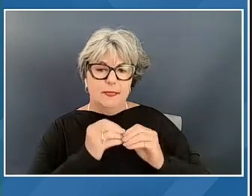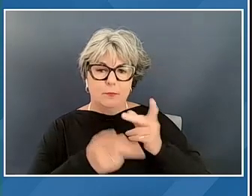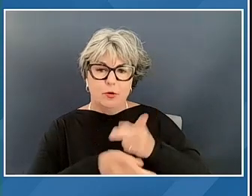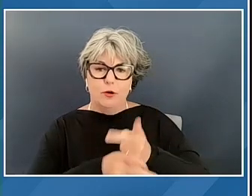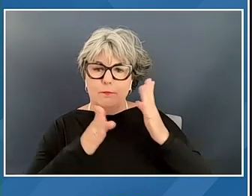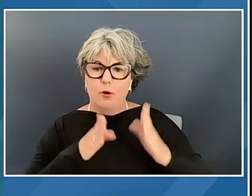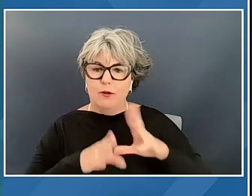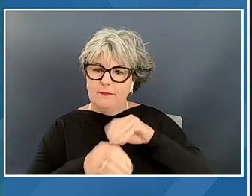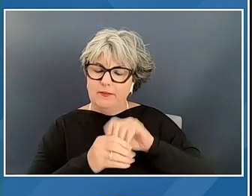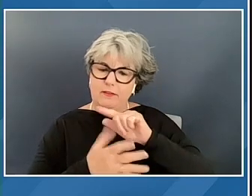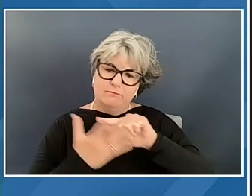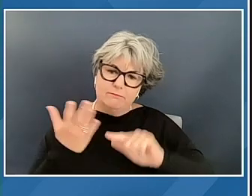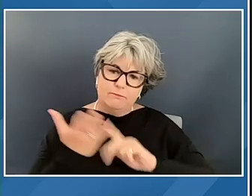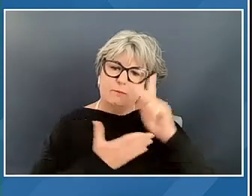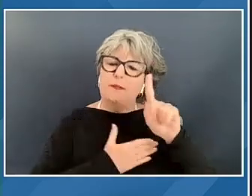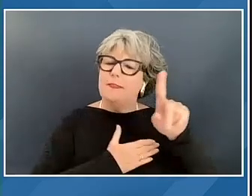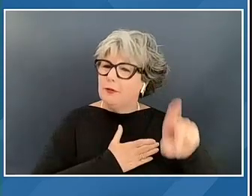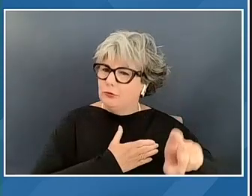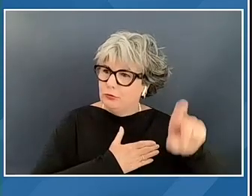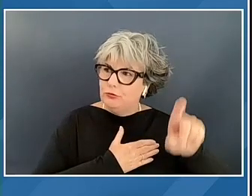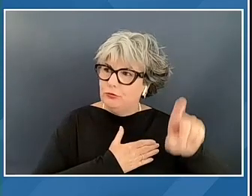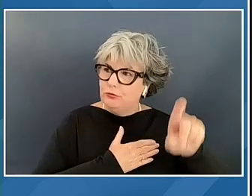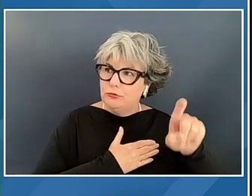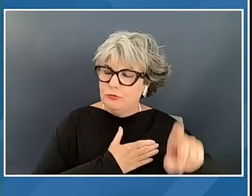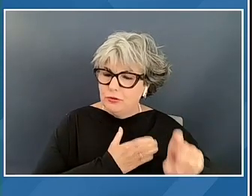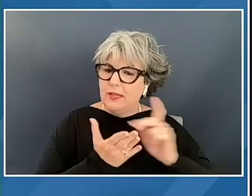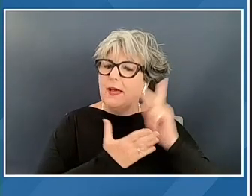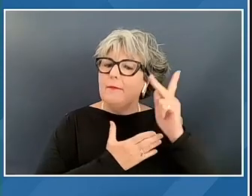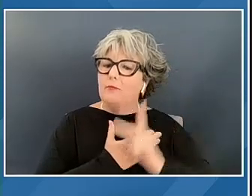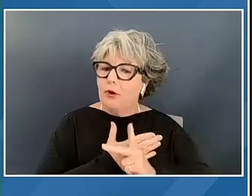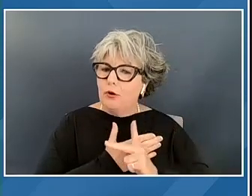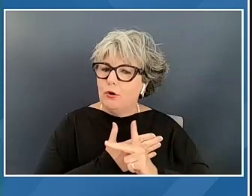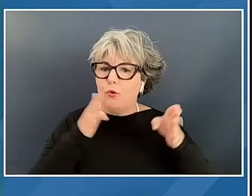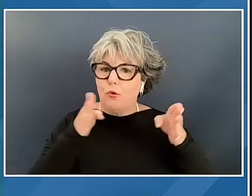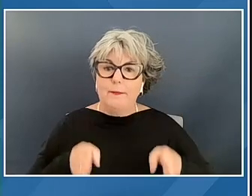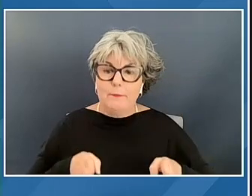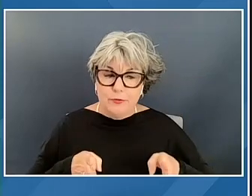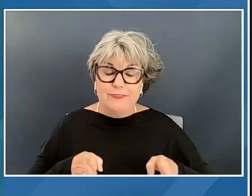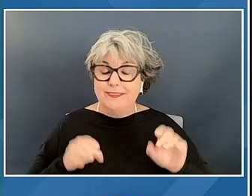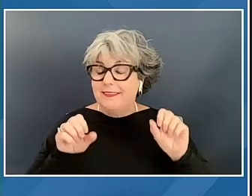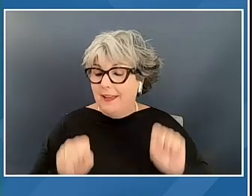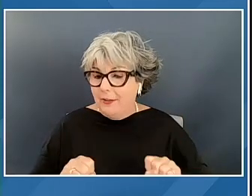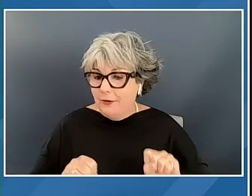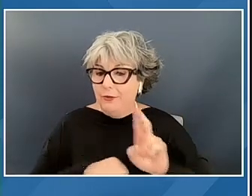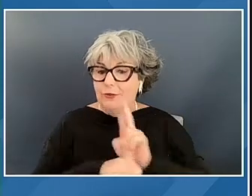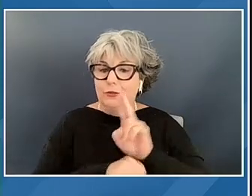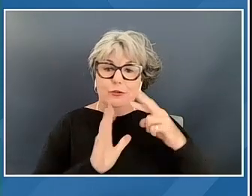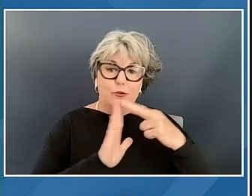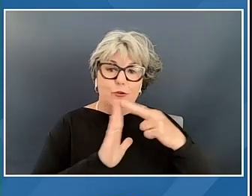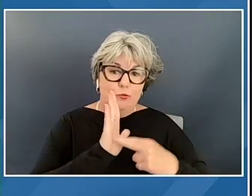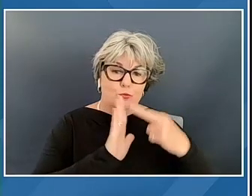So there should be programmers that could apply a set of rules out of the database